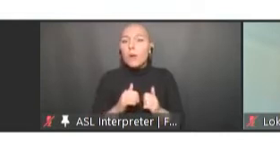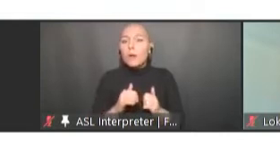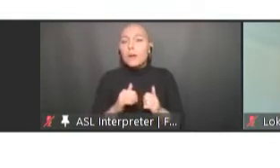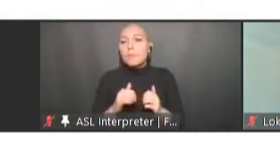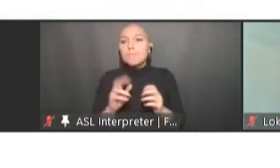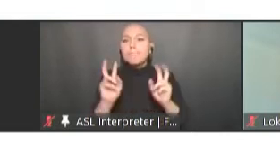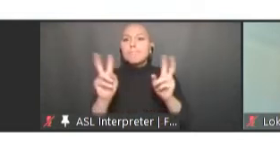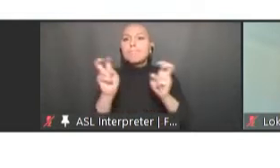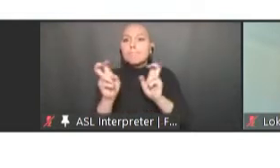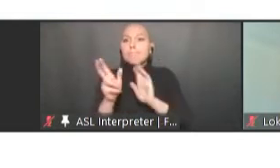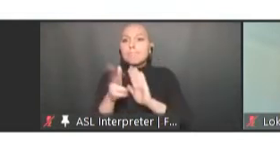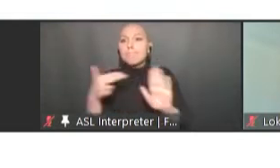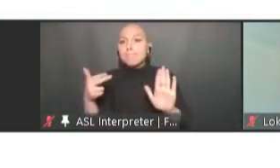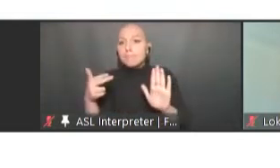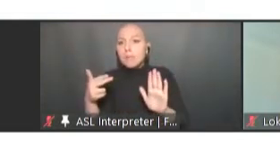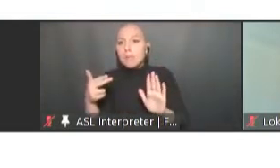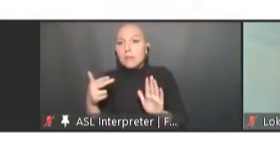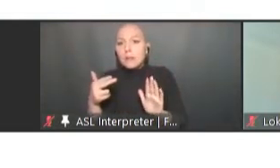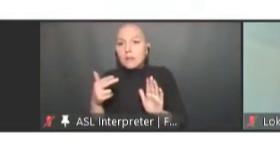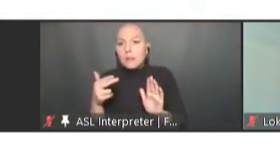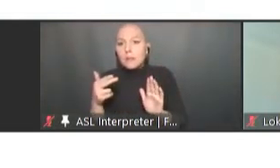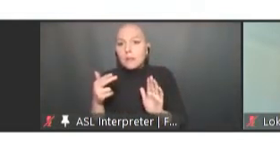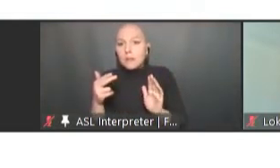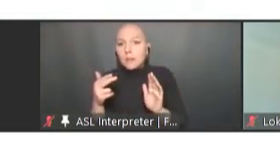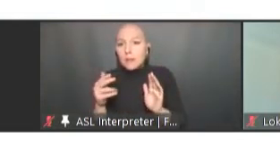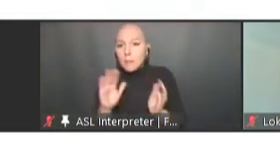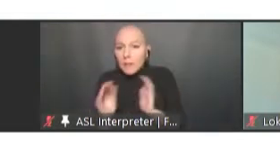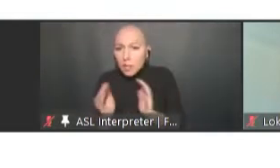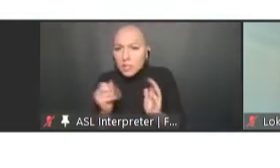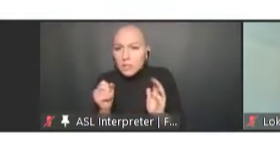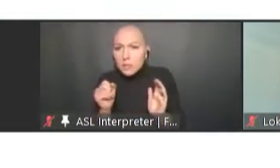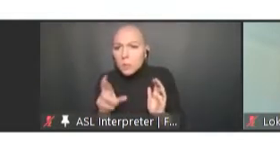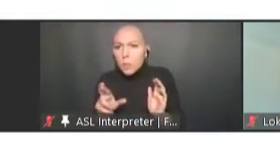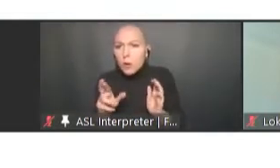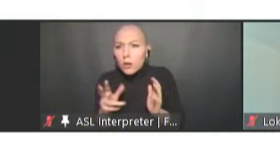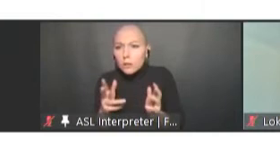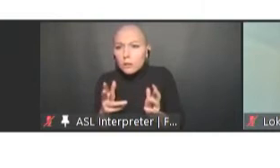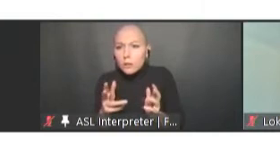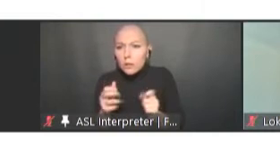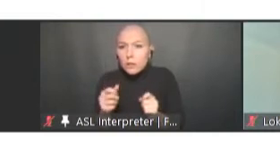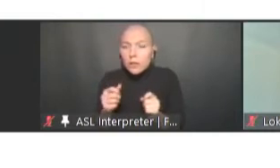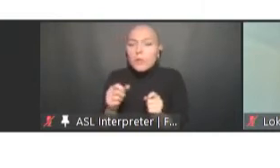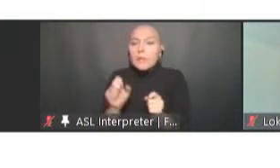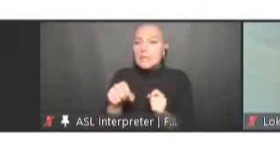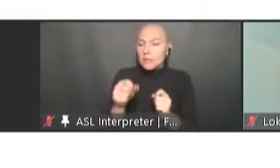Jeffrey Duchin: In this analysis, yeah, could that be differentiated? It sounds like no. And I